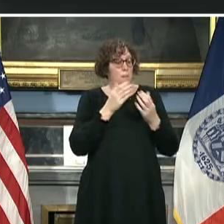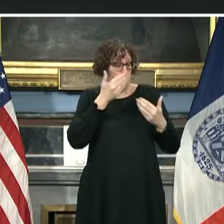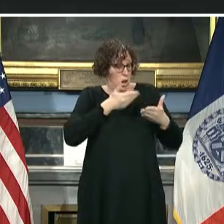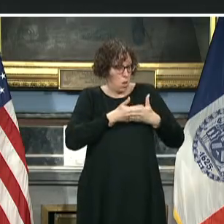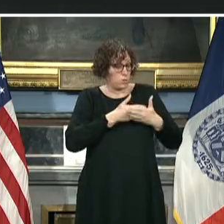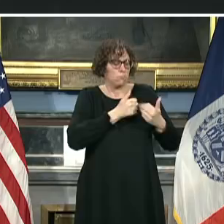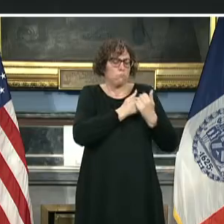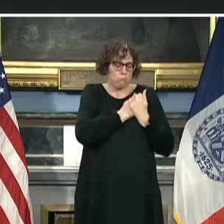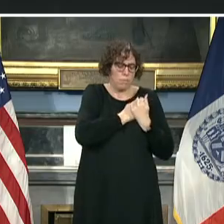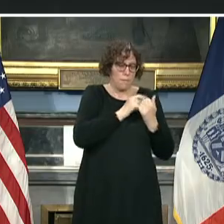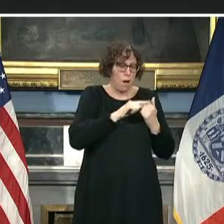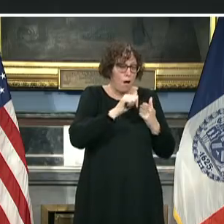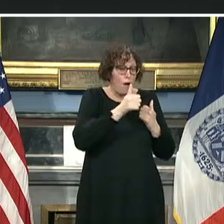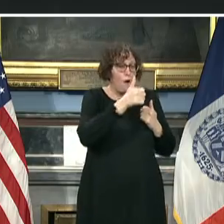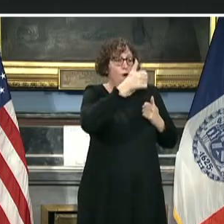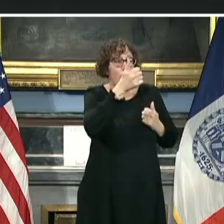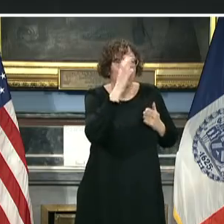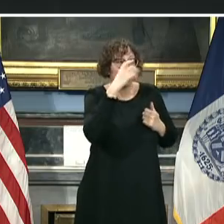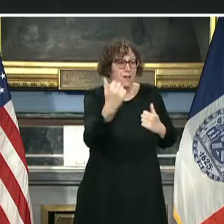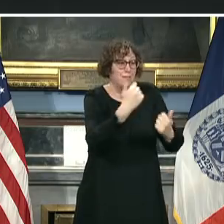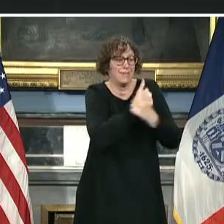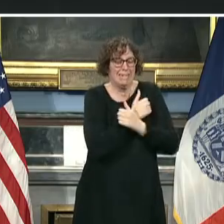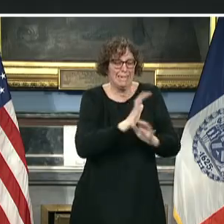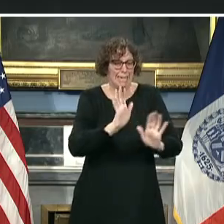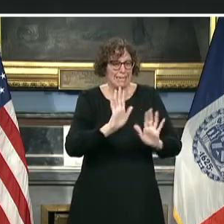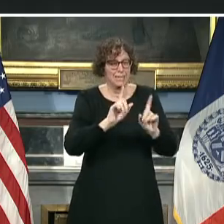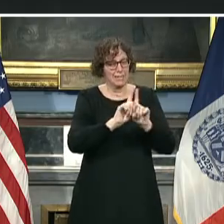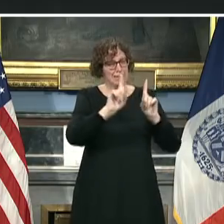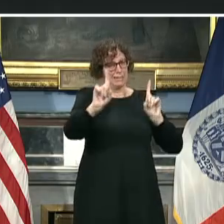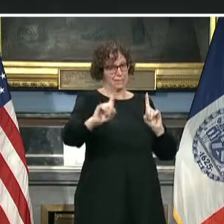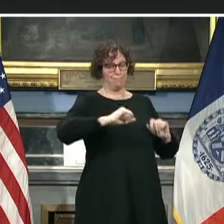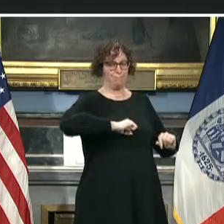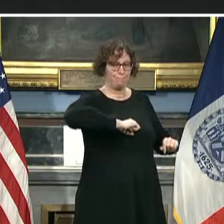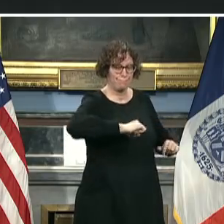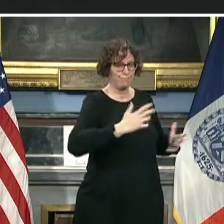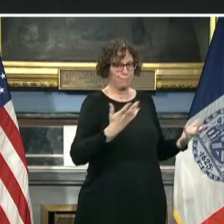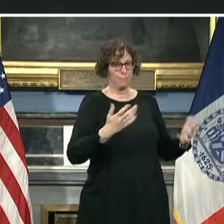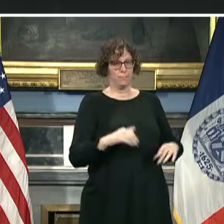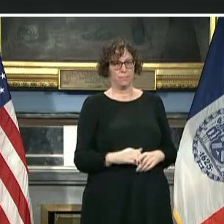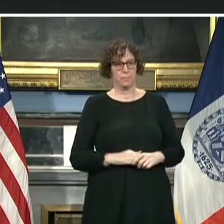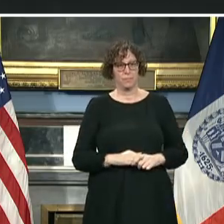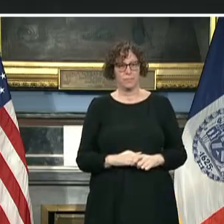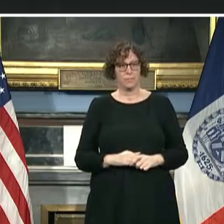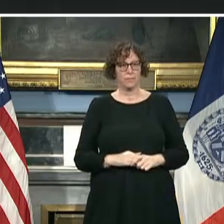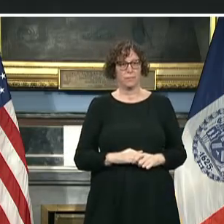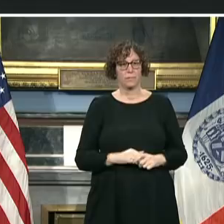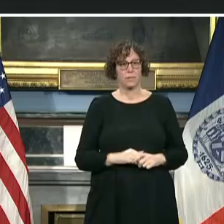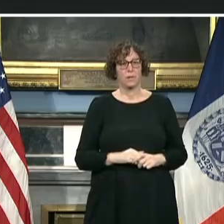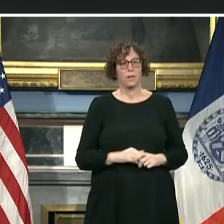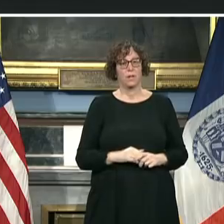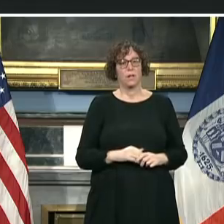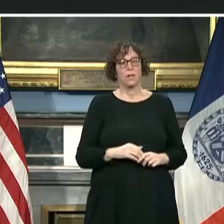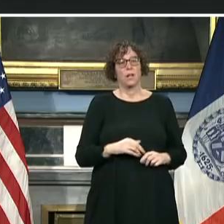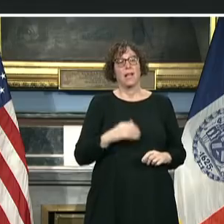SPECIAL PRECAUTIONS THAT NEED TO BE TAKEN WITH INDIVIDUALS WHOAV HEI DED